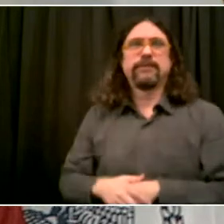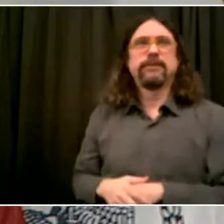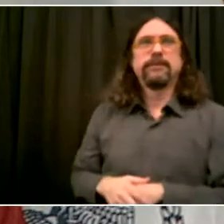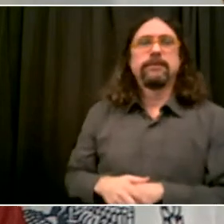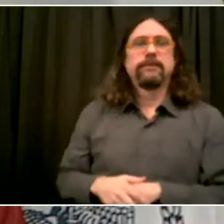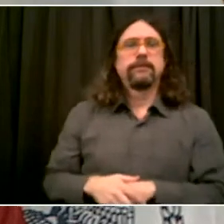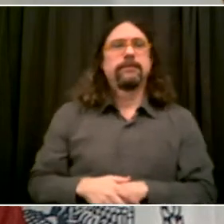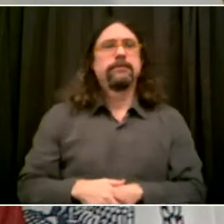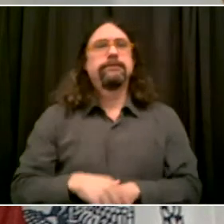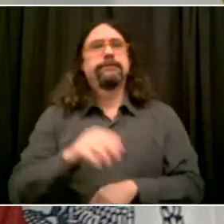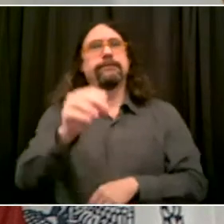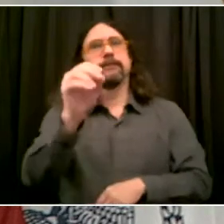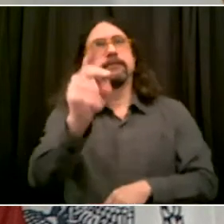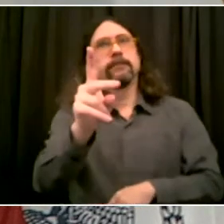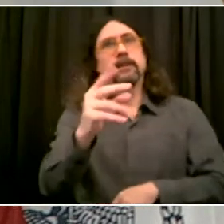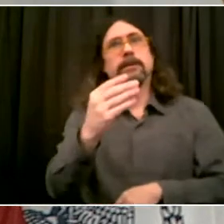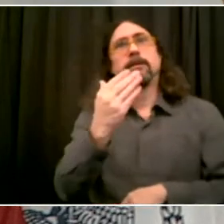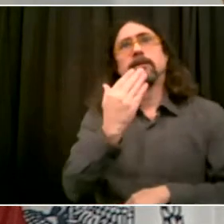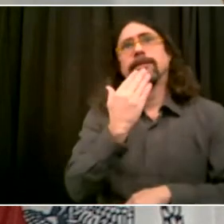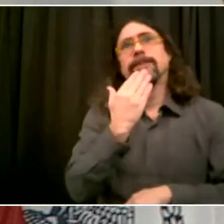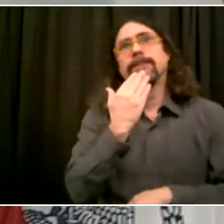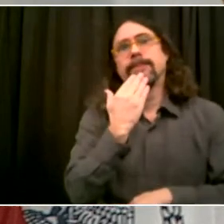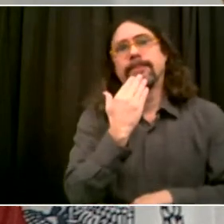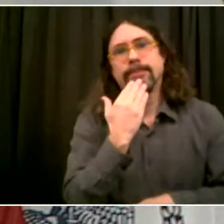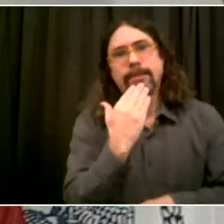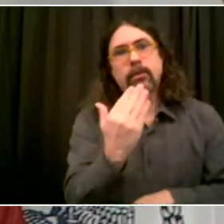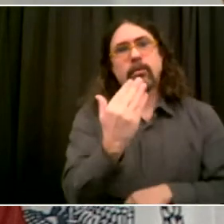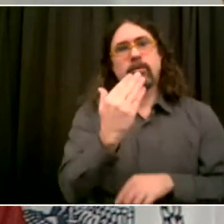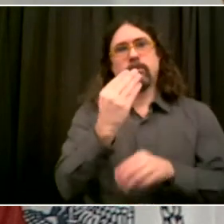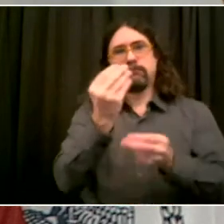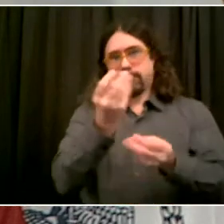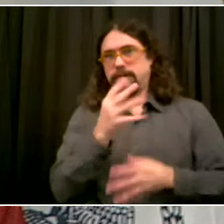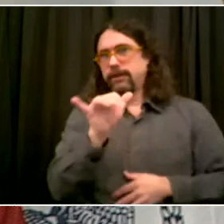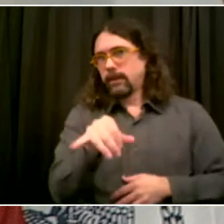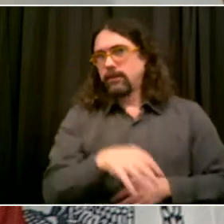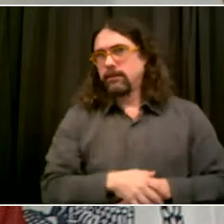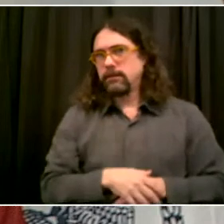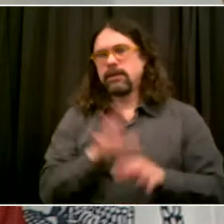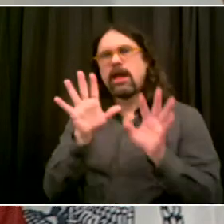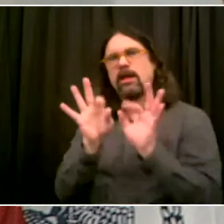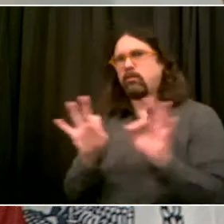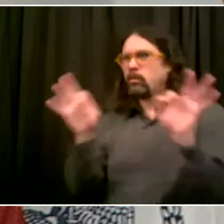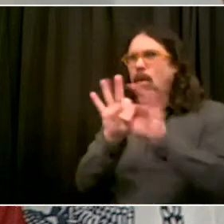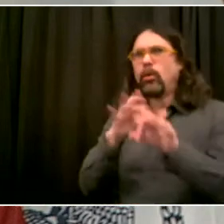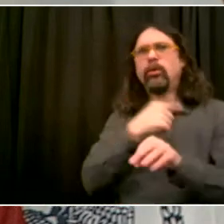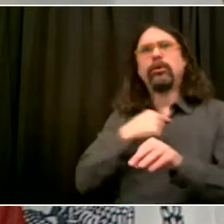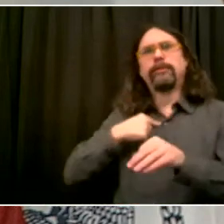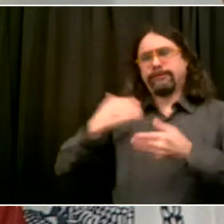INCLUSIVE AS POSSIBLELE. SOMEMEE ONOPEN THIS UP TO WHICHEVER DOCTOR, WE HAVE DR. VARMA AAS WELL. WHOEVER WANTS TO START ON THE AUTHORITY TO